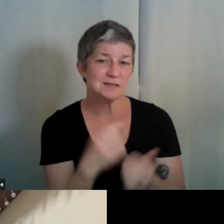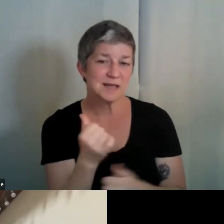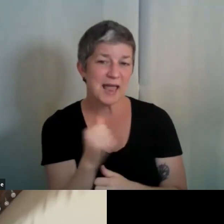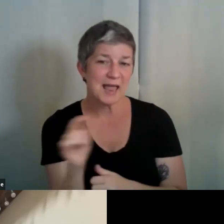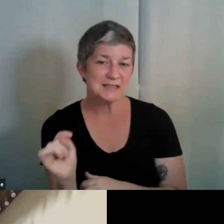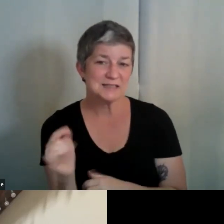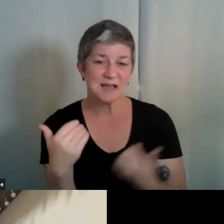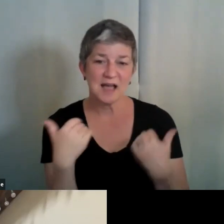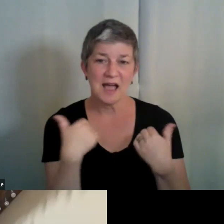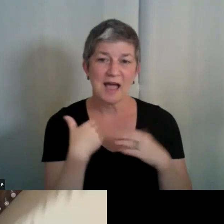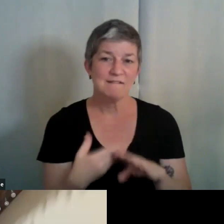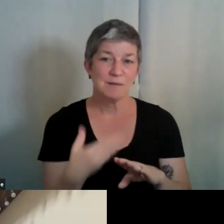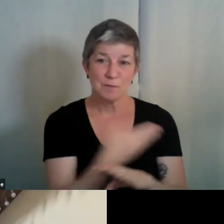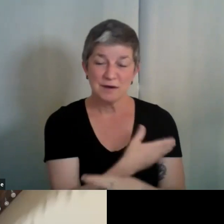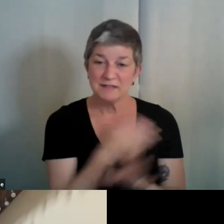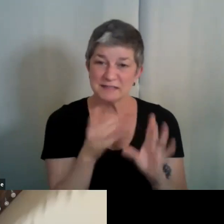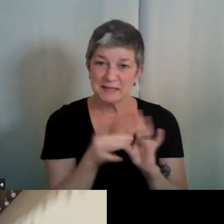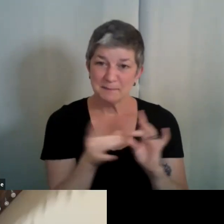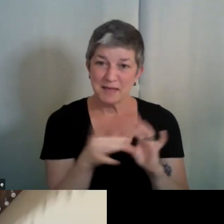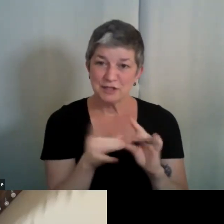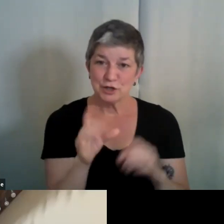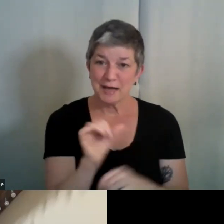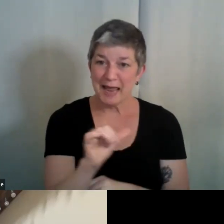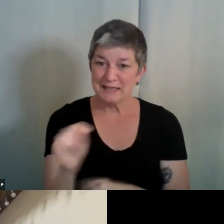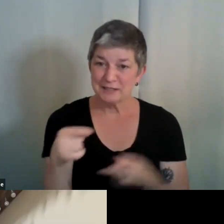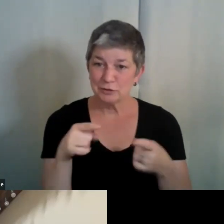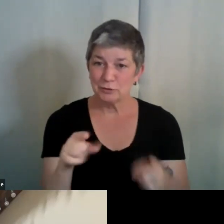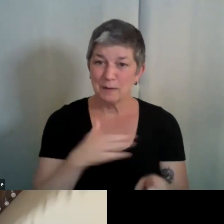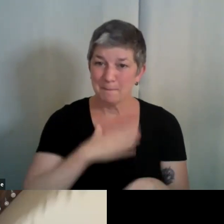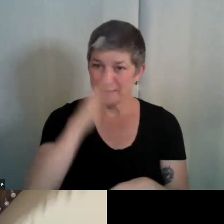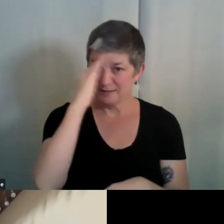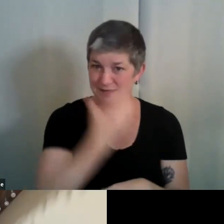have previously mentioned at at my son's team to assist him with